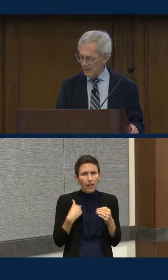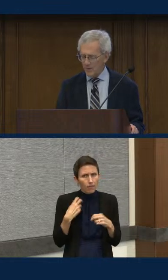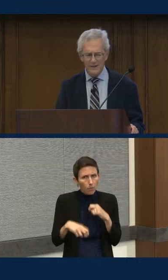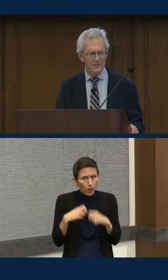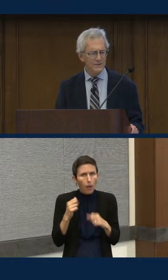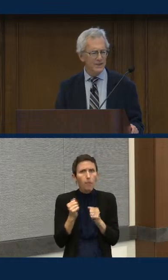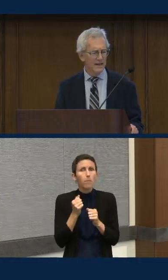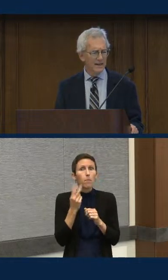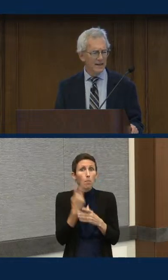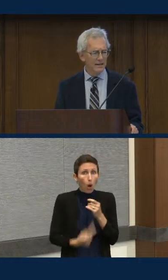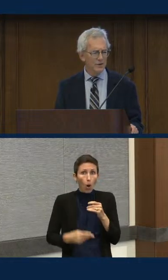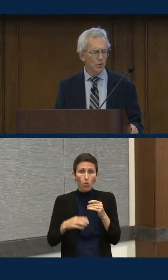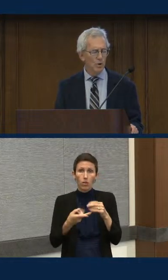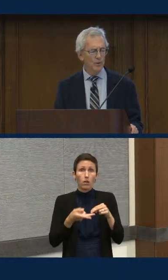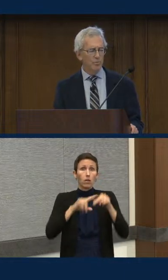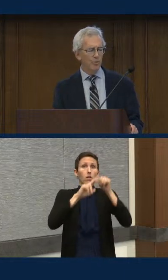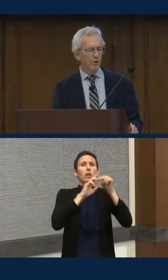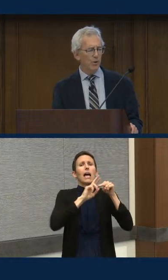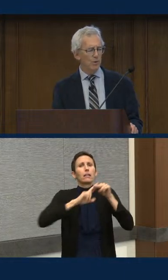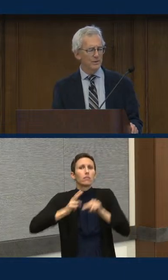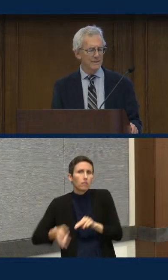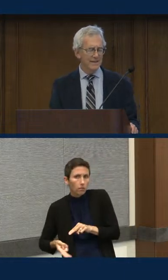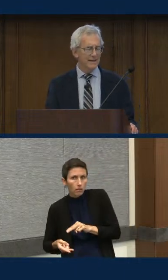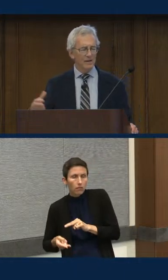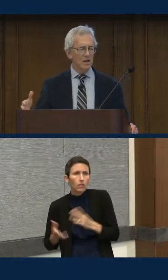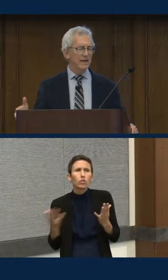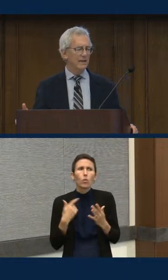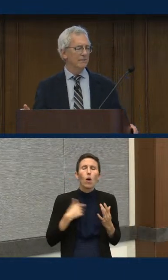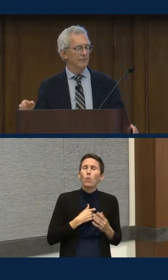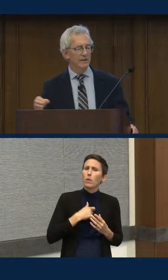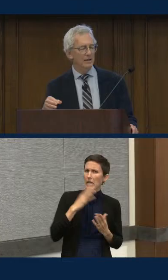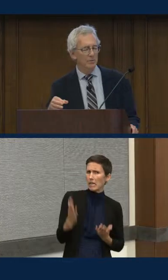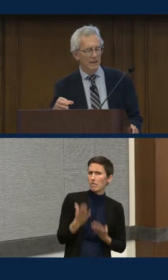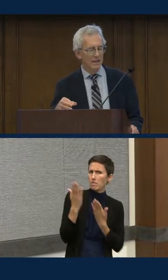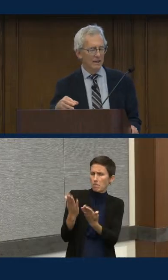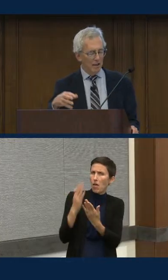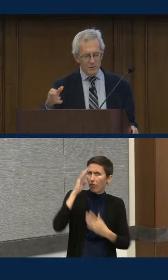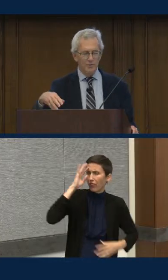directions. So what we proposed